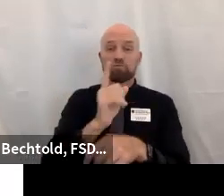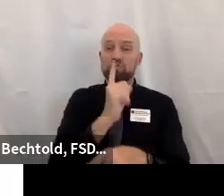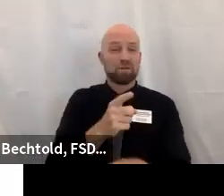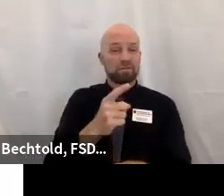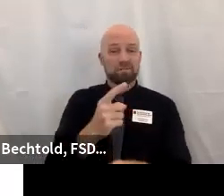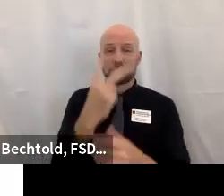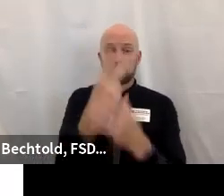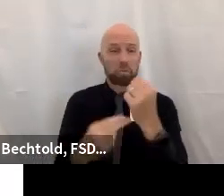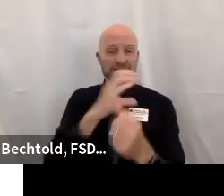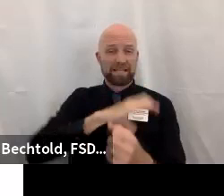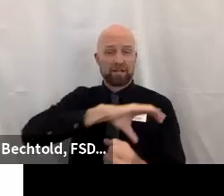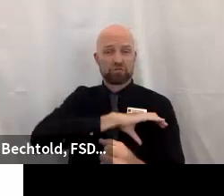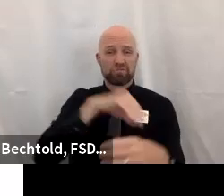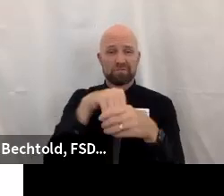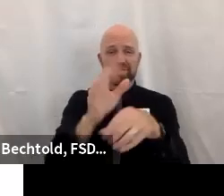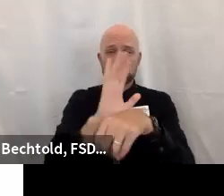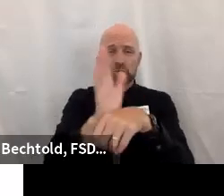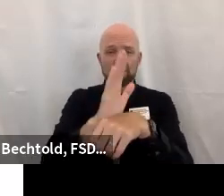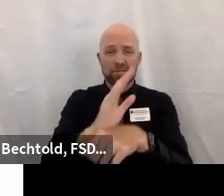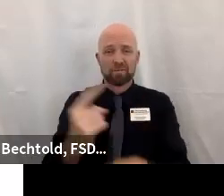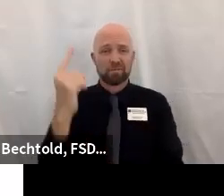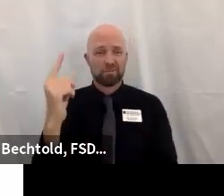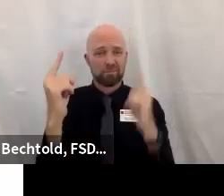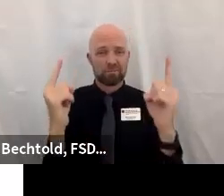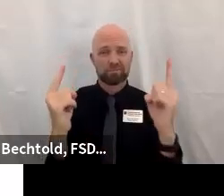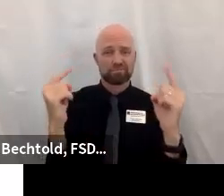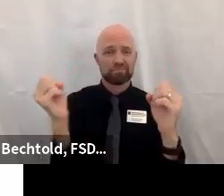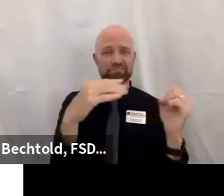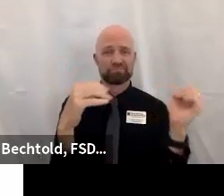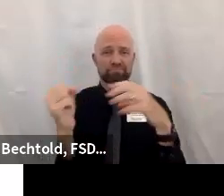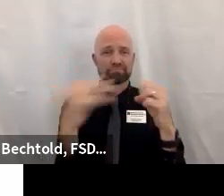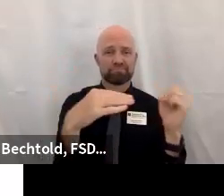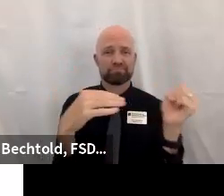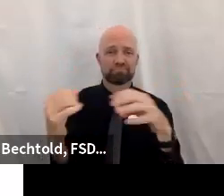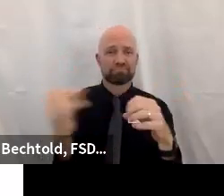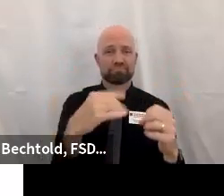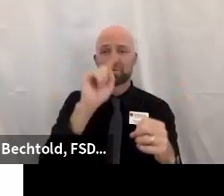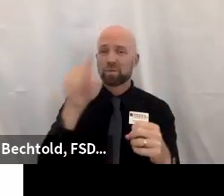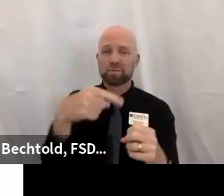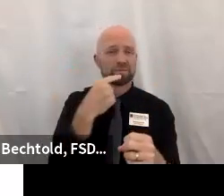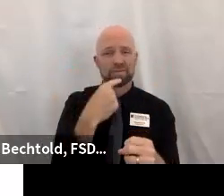Okay the second video really has both characters, and one has two in one, and they're going back and forth.